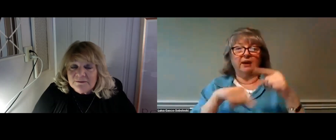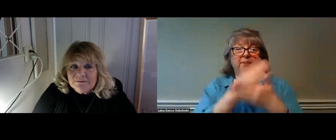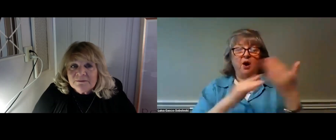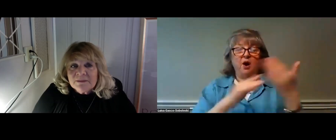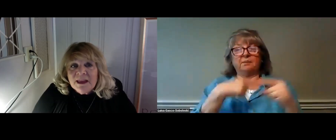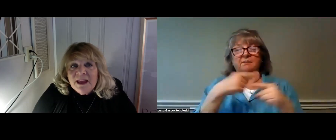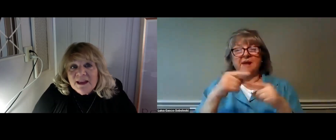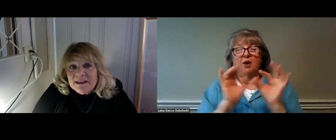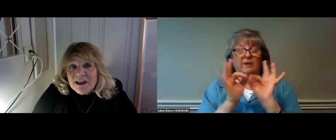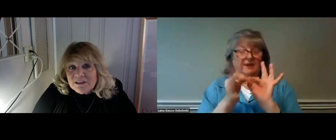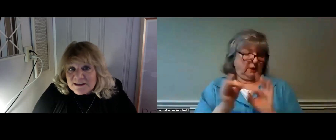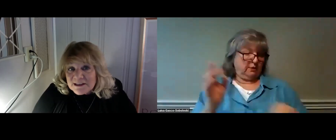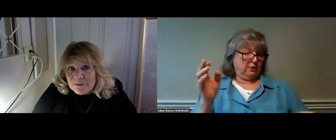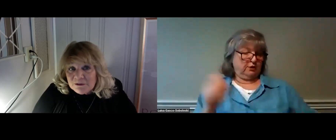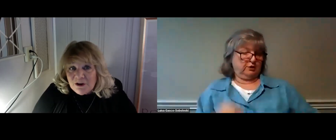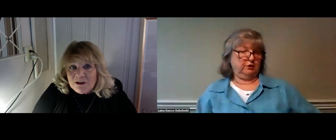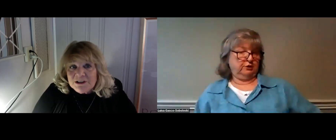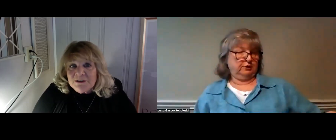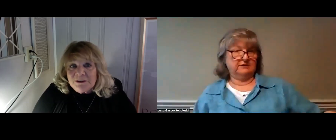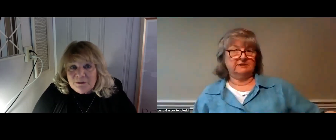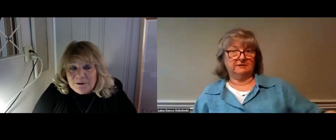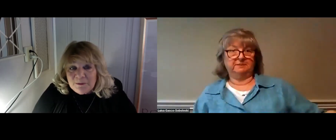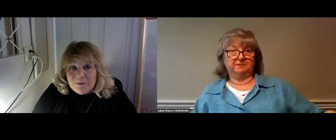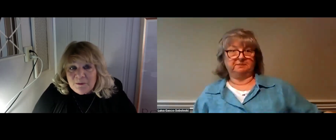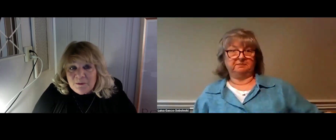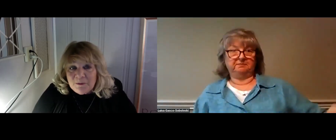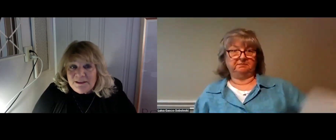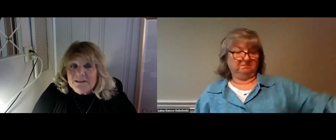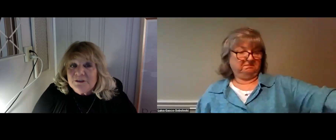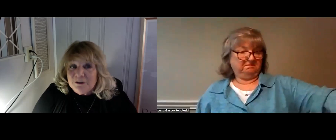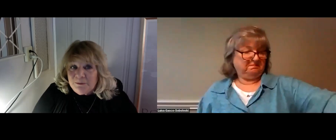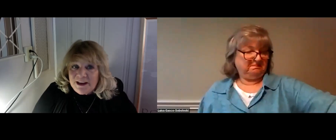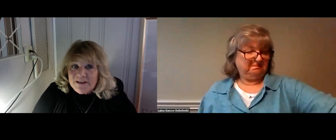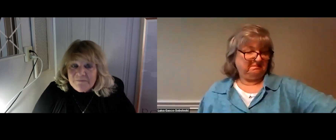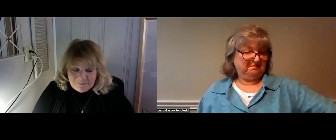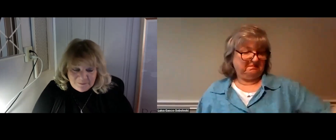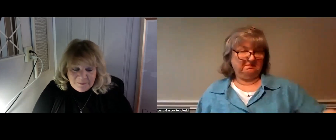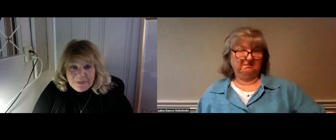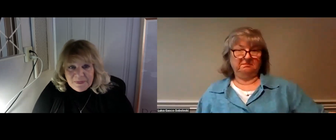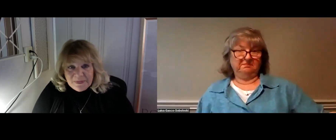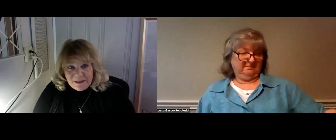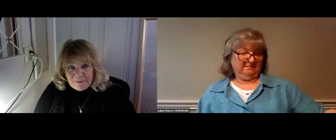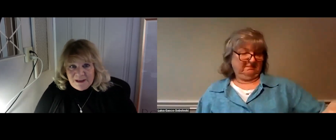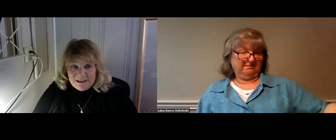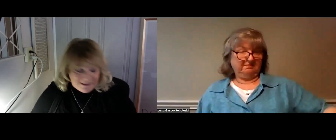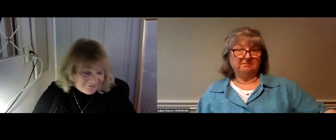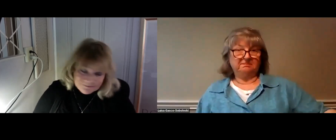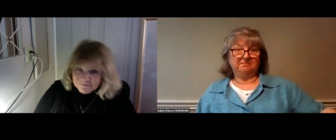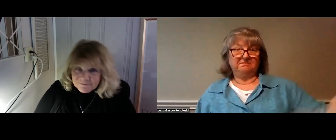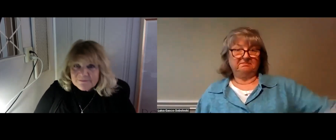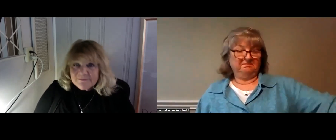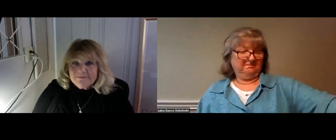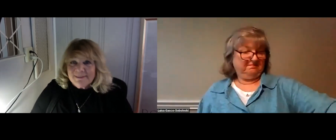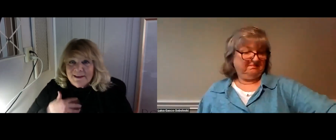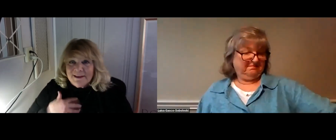And now Leslie will talk to you a little bit more about the interpreting piece.